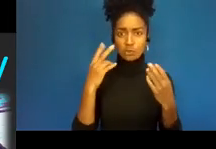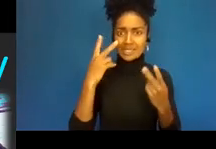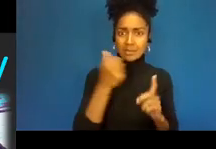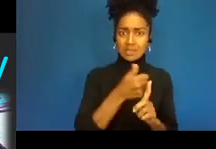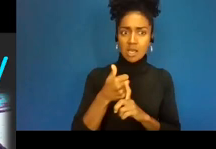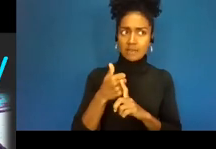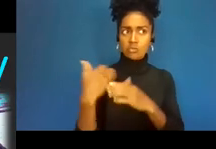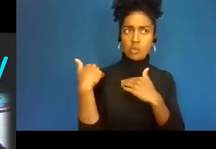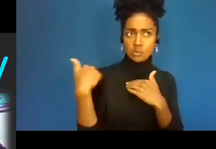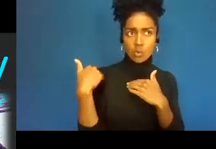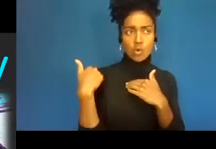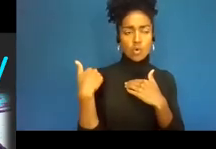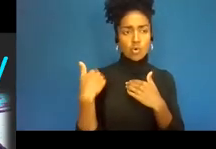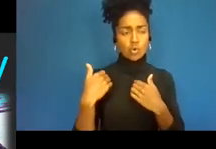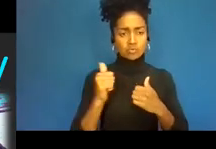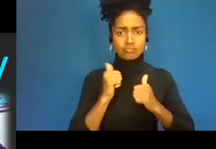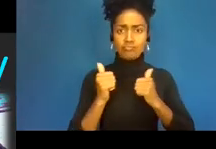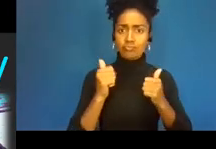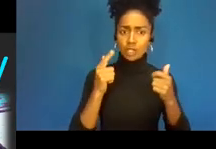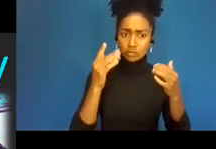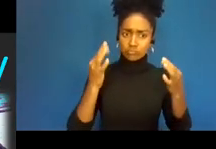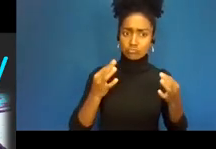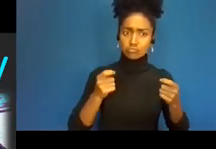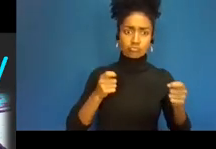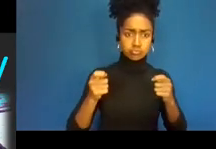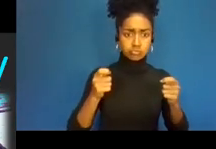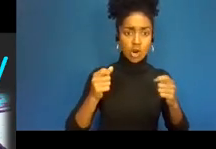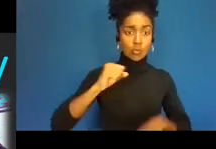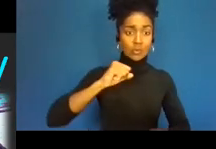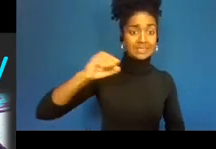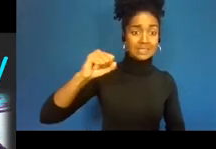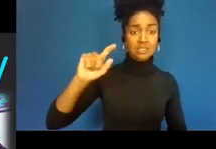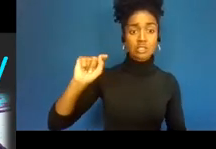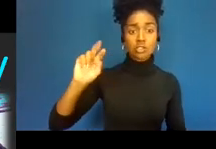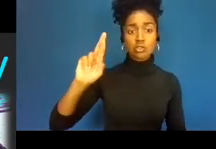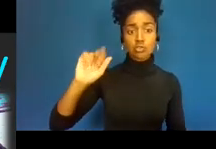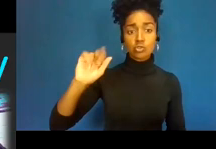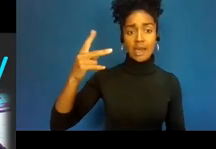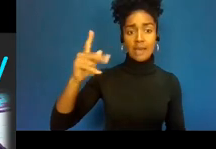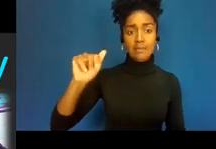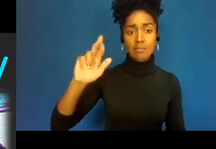are resisting tripartite oppression, which occurs in every facet of society.